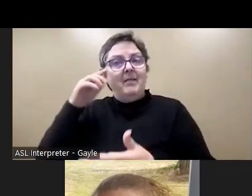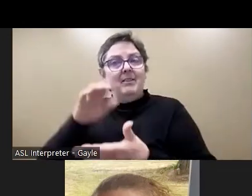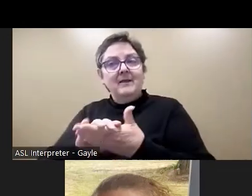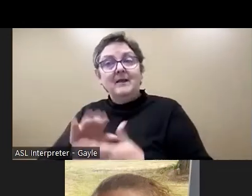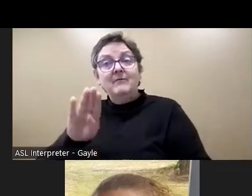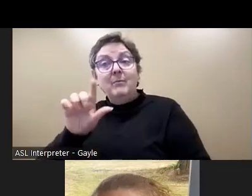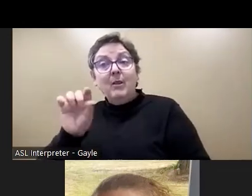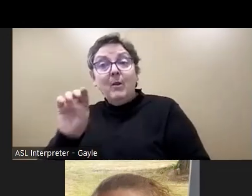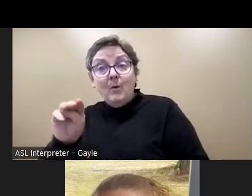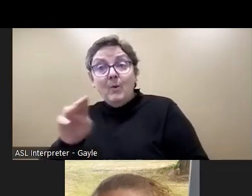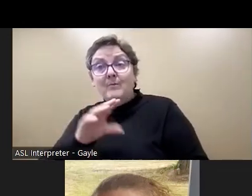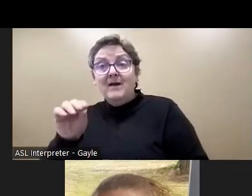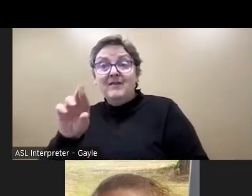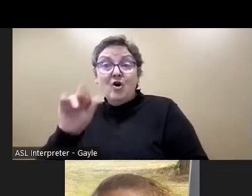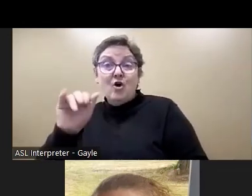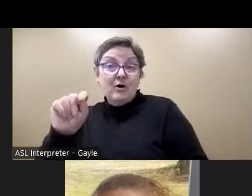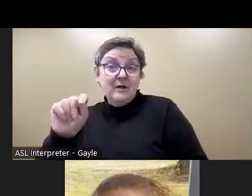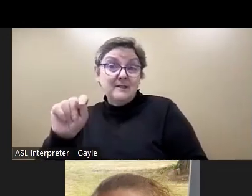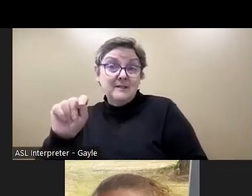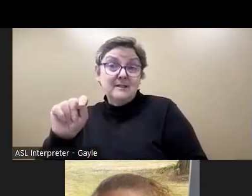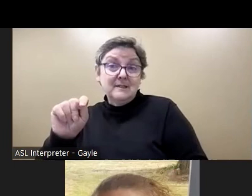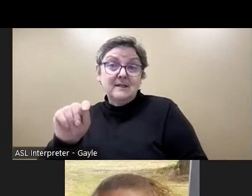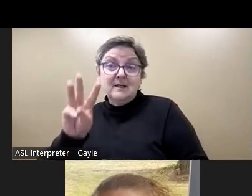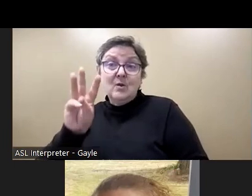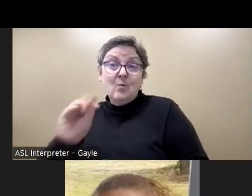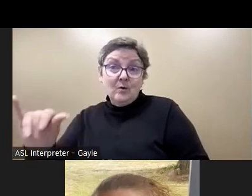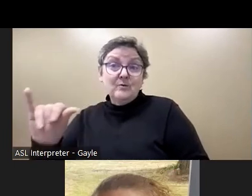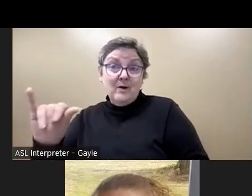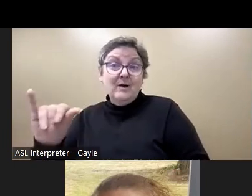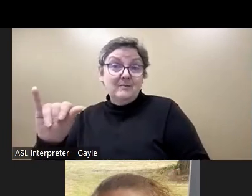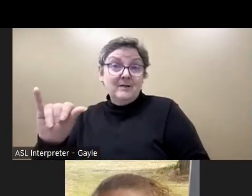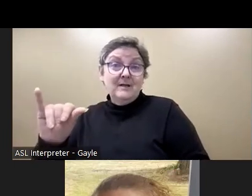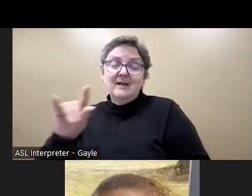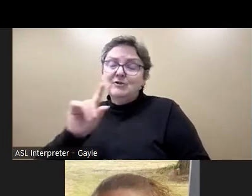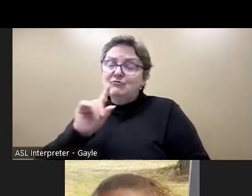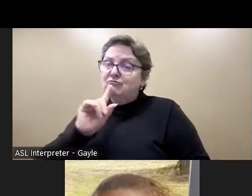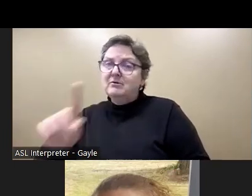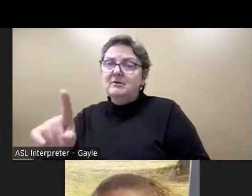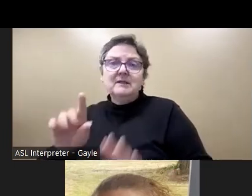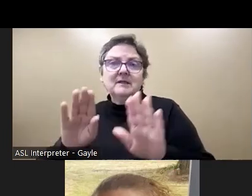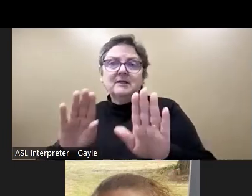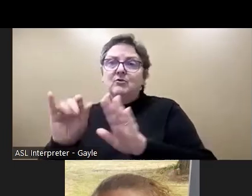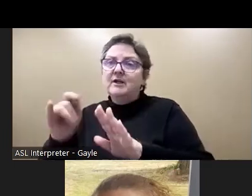in the world around me have done a really interesting job, engaging local communities to produce that content.